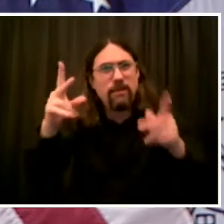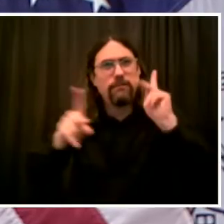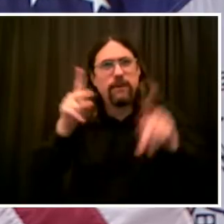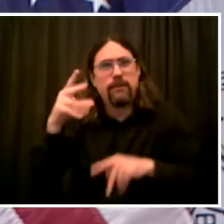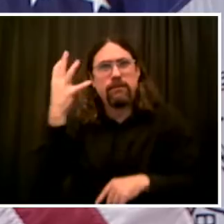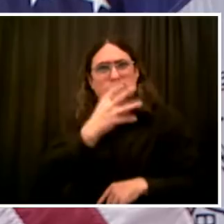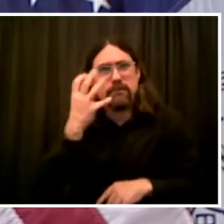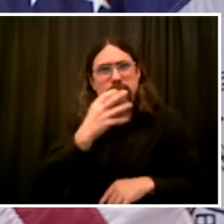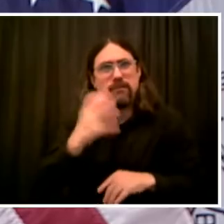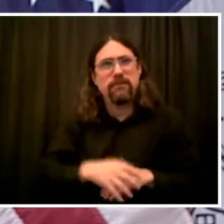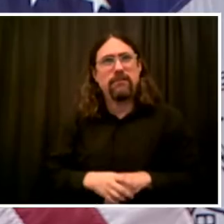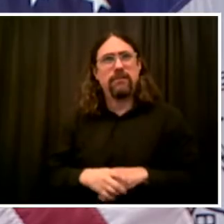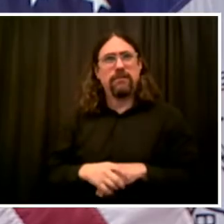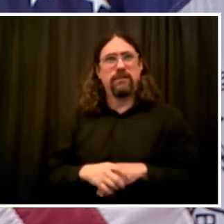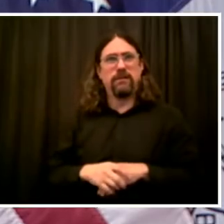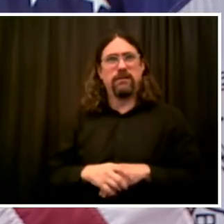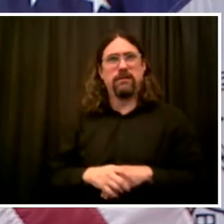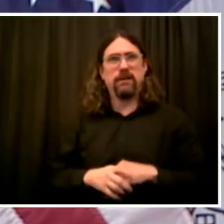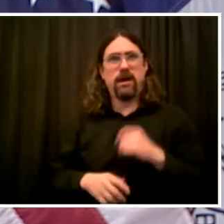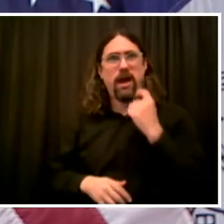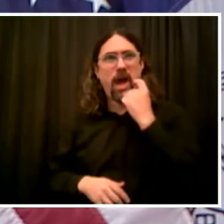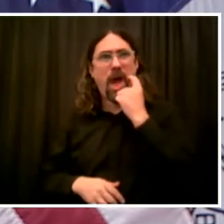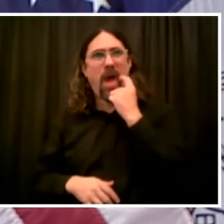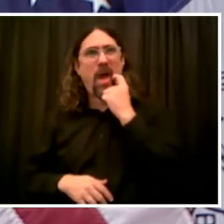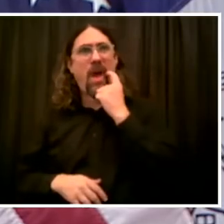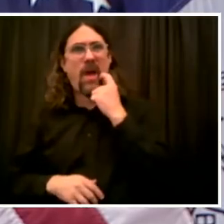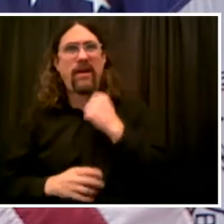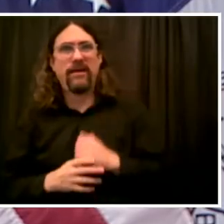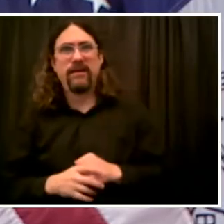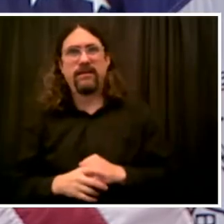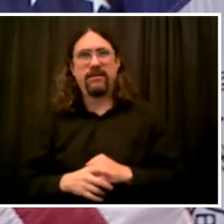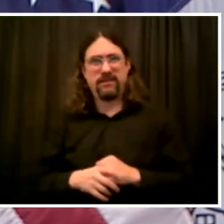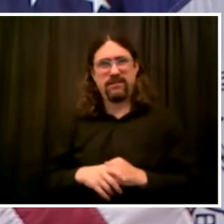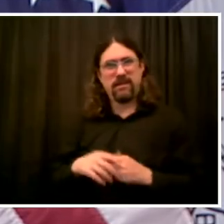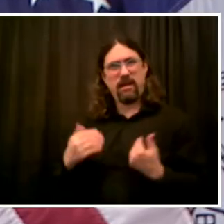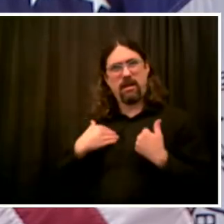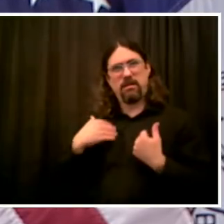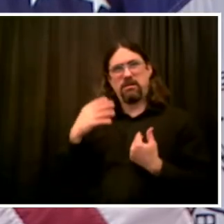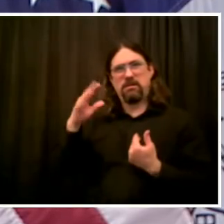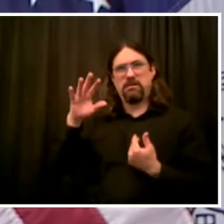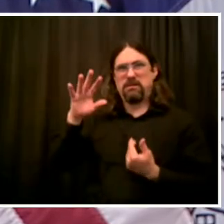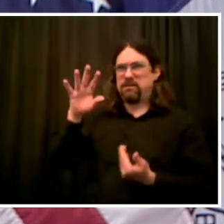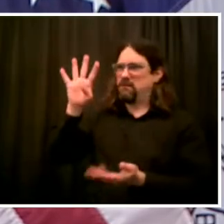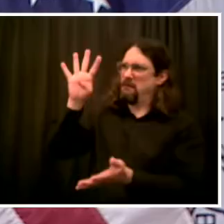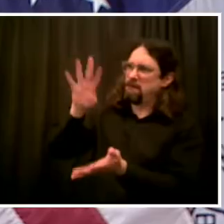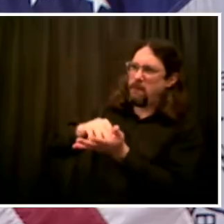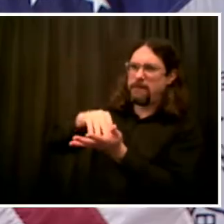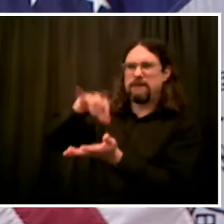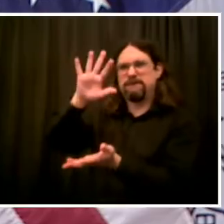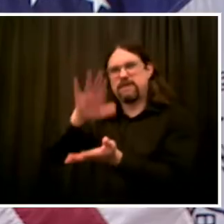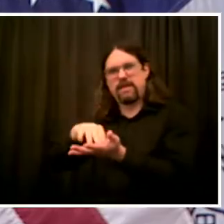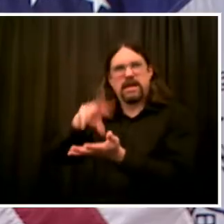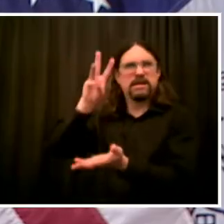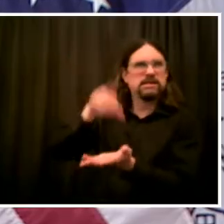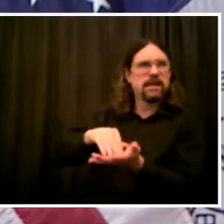BY THE FEDERAL ANNUAL STUDY OF SOWMEHERE BETWEEN 3500 AND 4,000